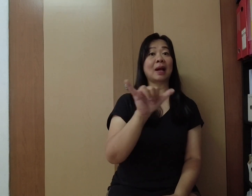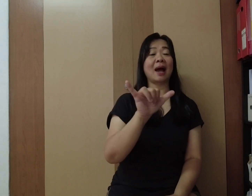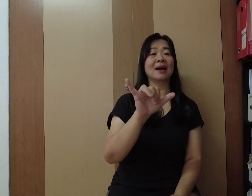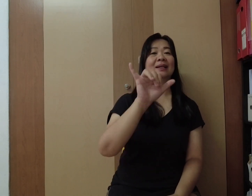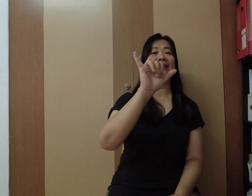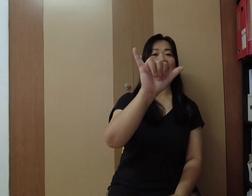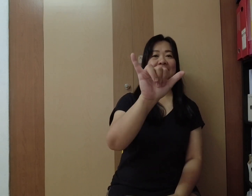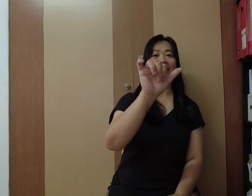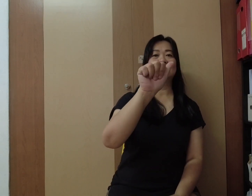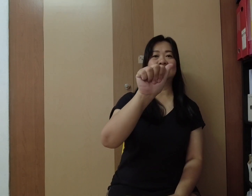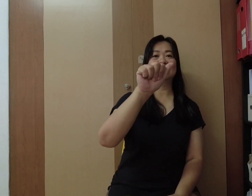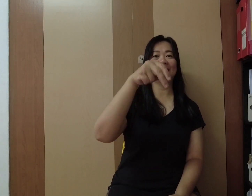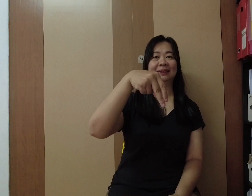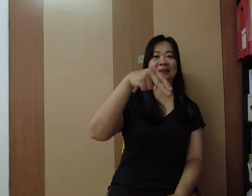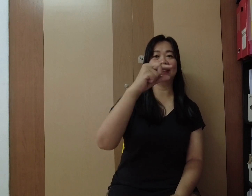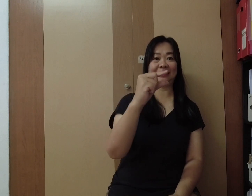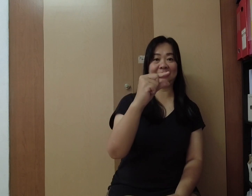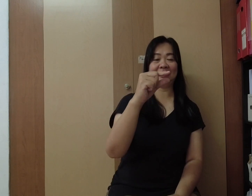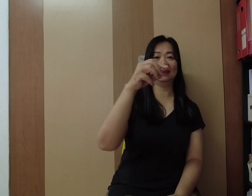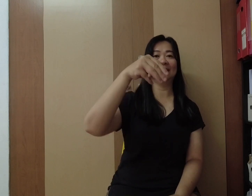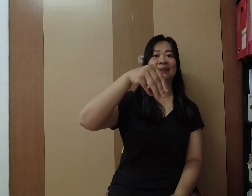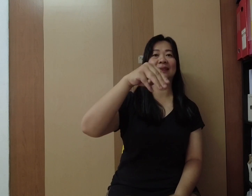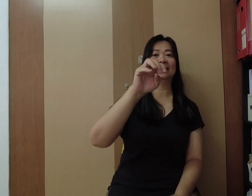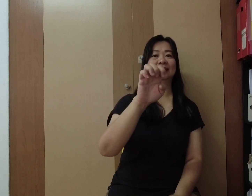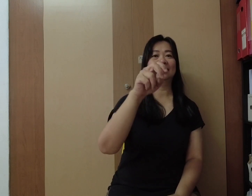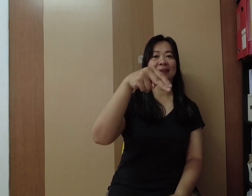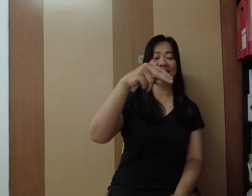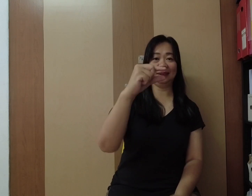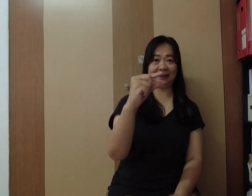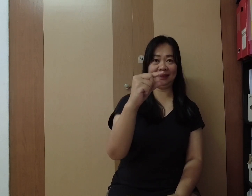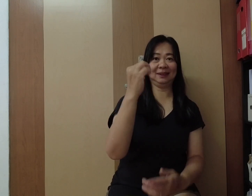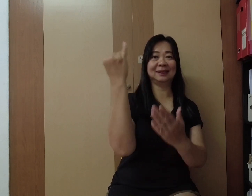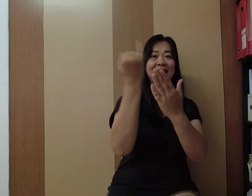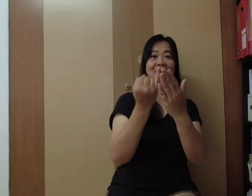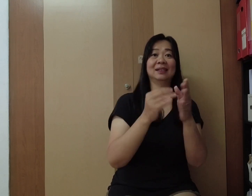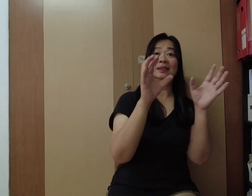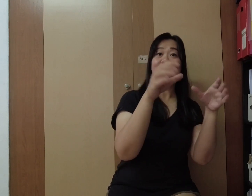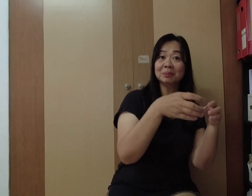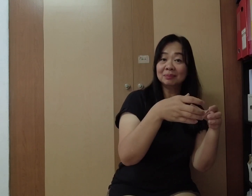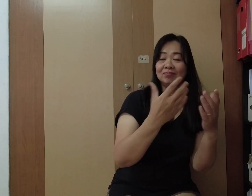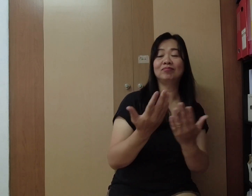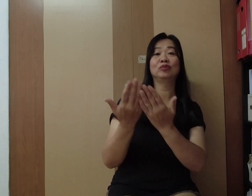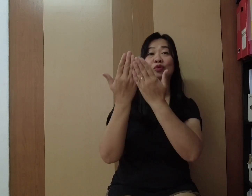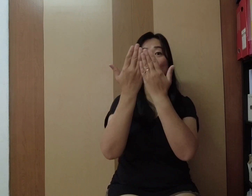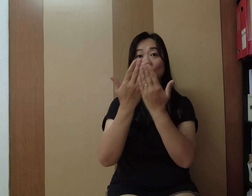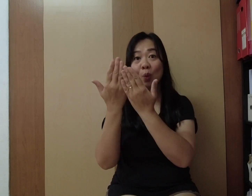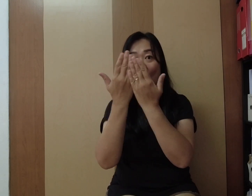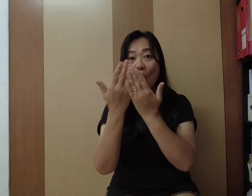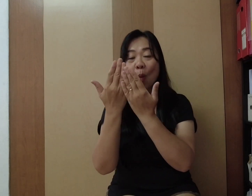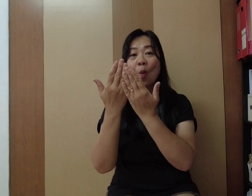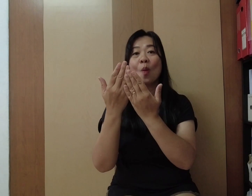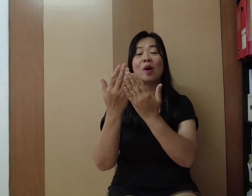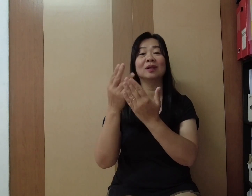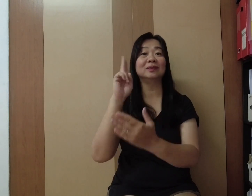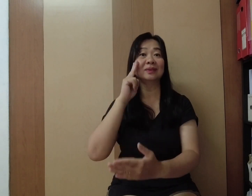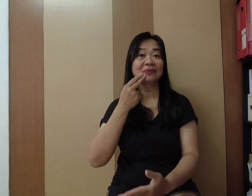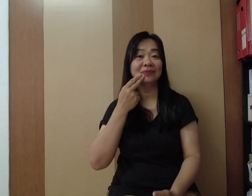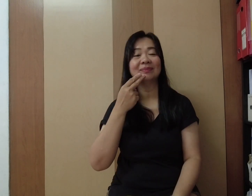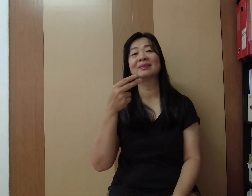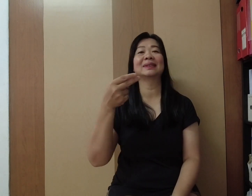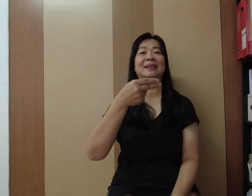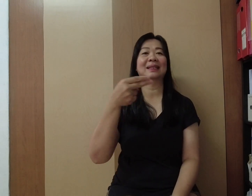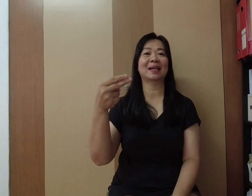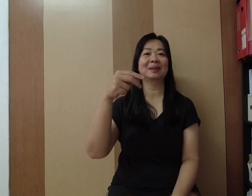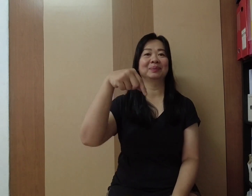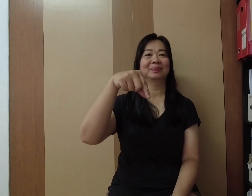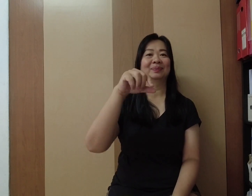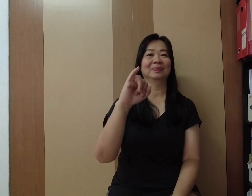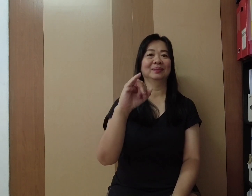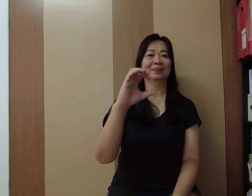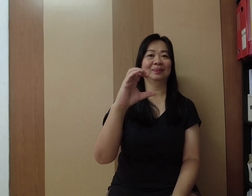with several organizations such as the Yang Meng Art Ensemble,